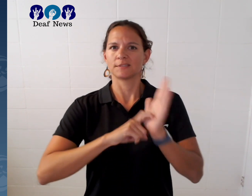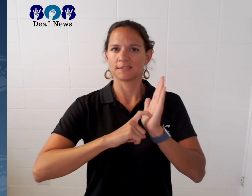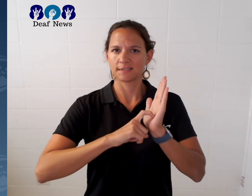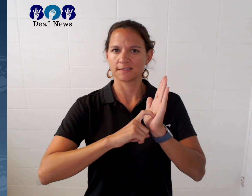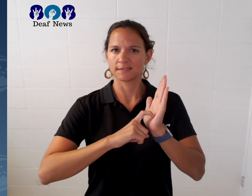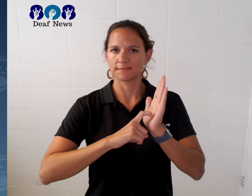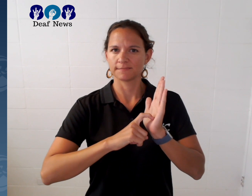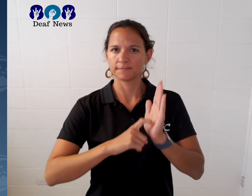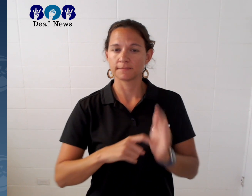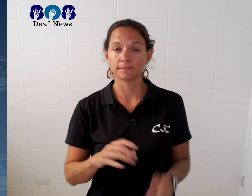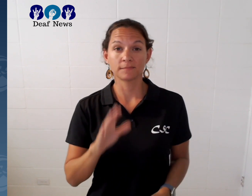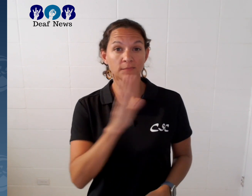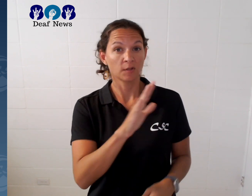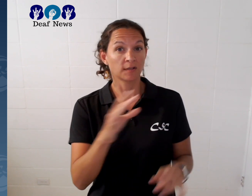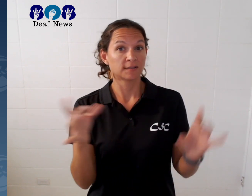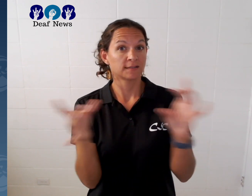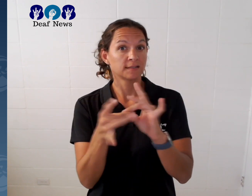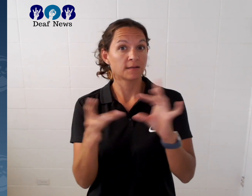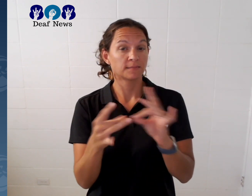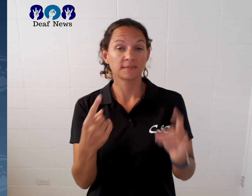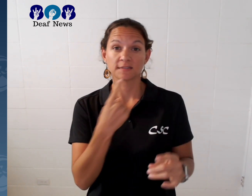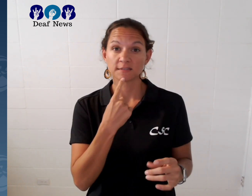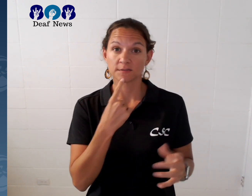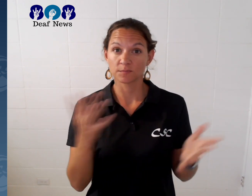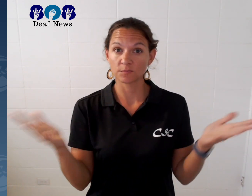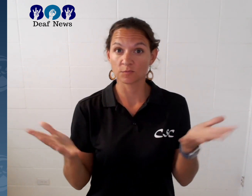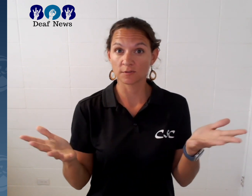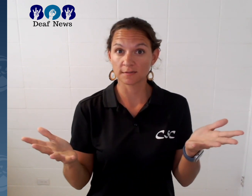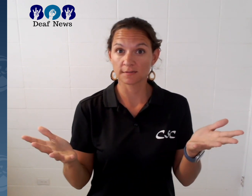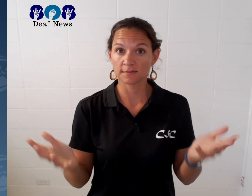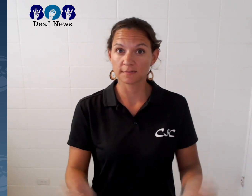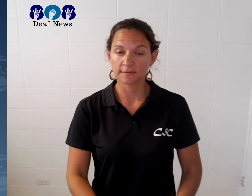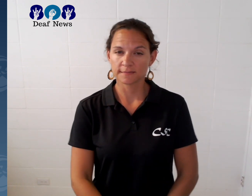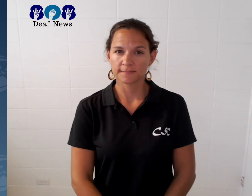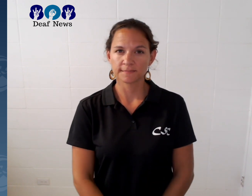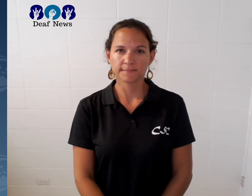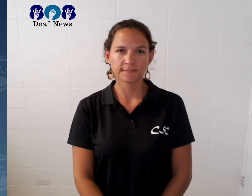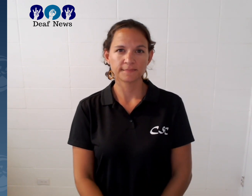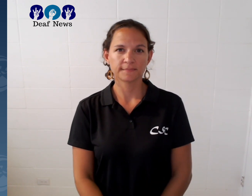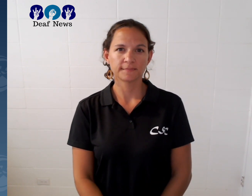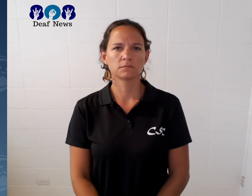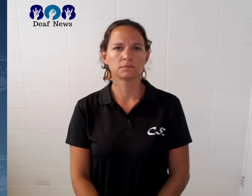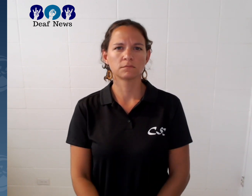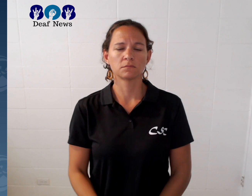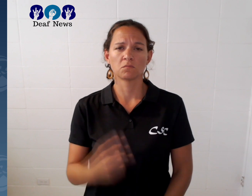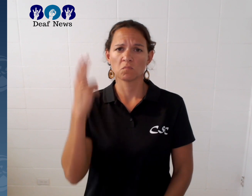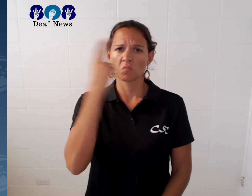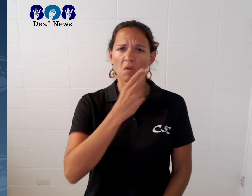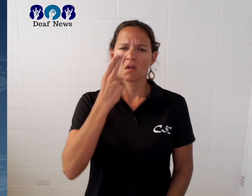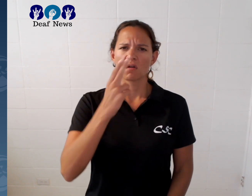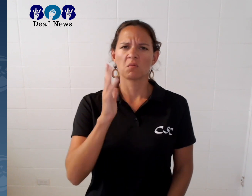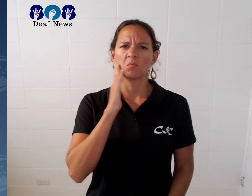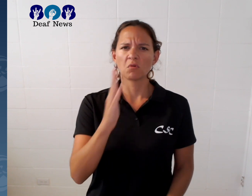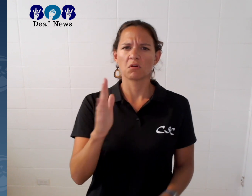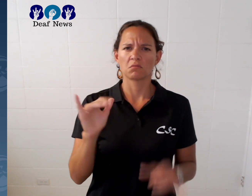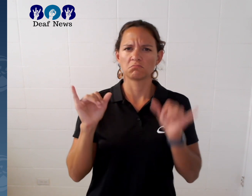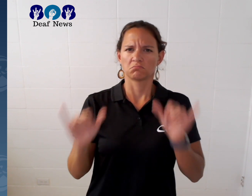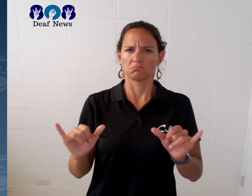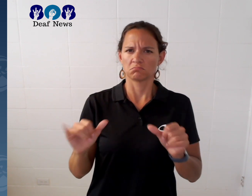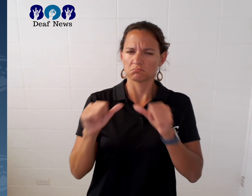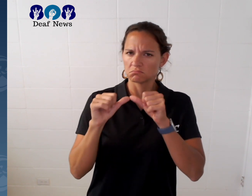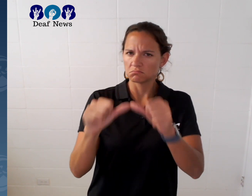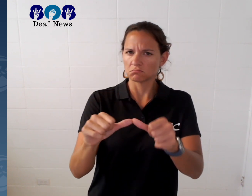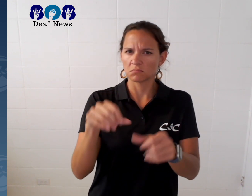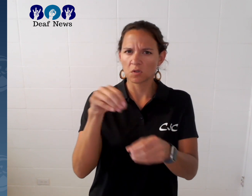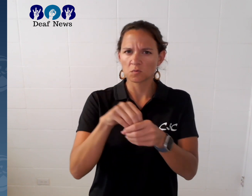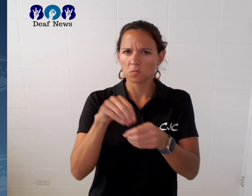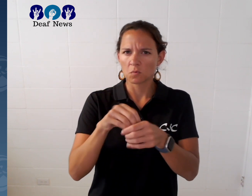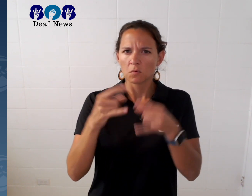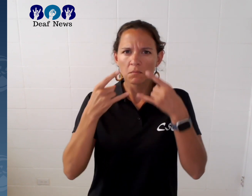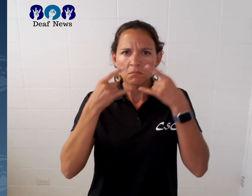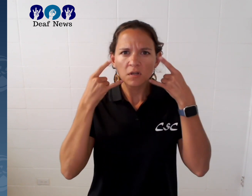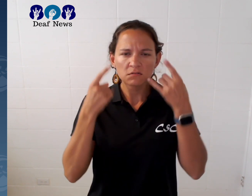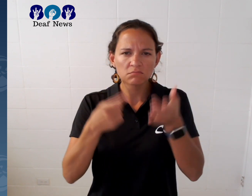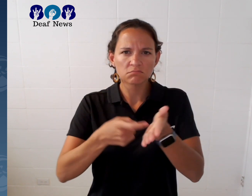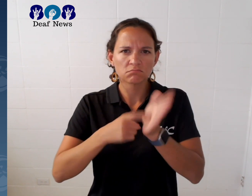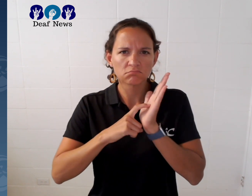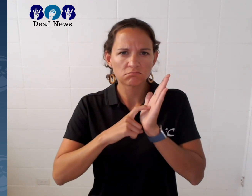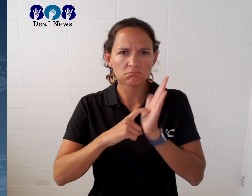the mask mandate. In a statement, he said, “Hawaii will keep the indoor mask mandate for now.